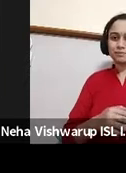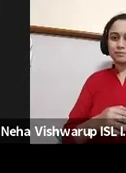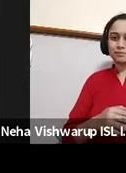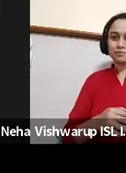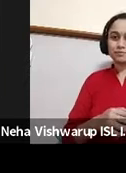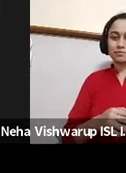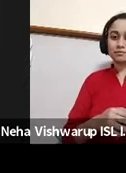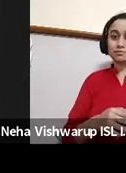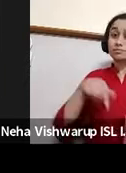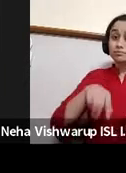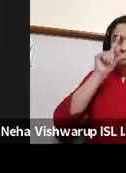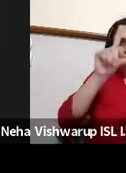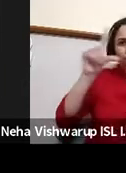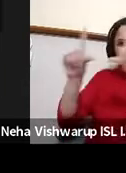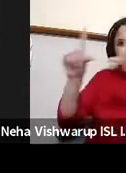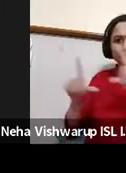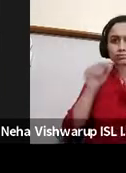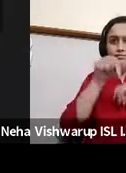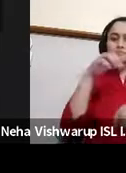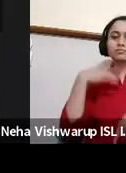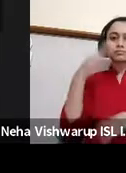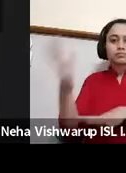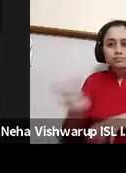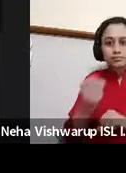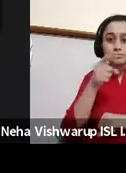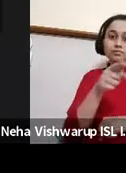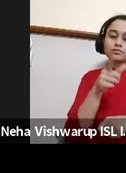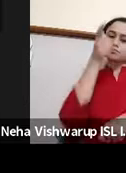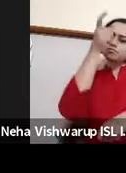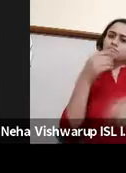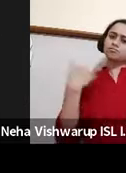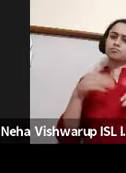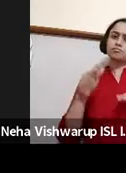though distinct in their setup what unites these individual portraits is the dialogue that produced